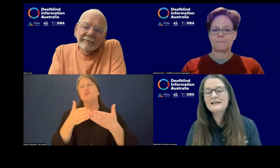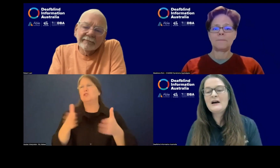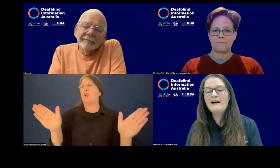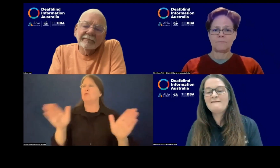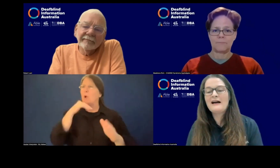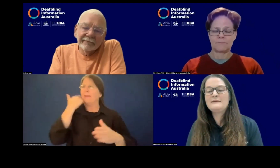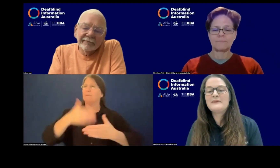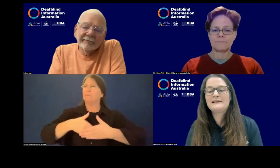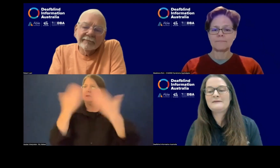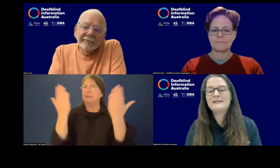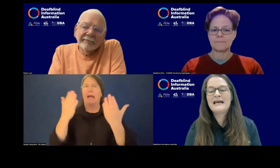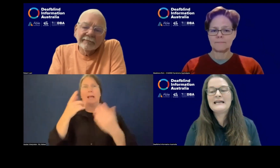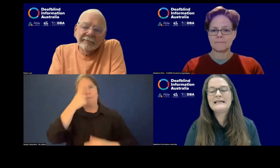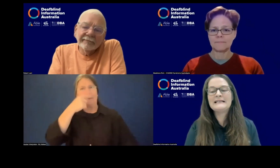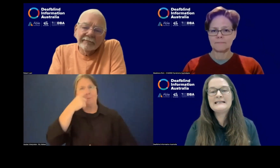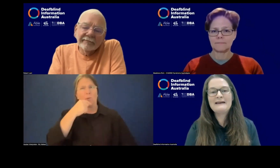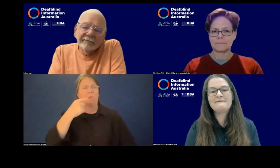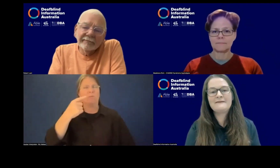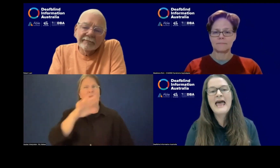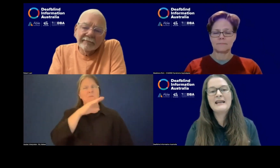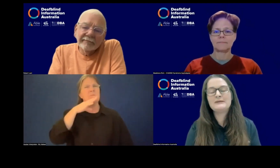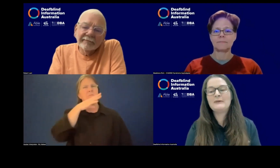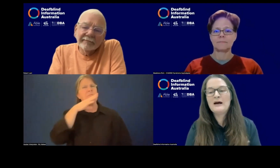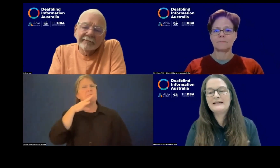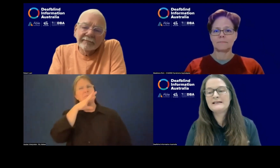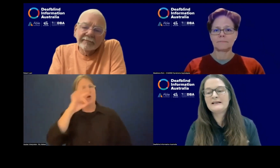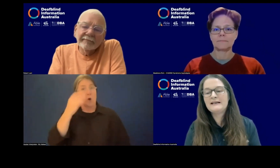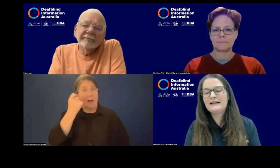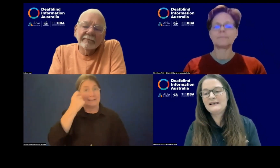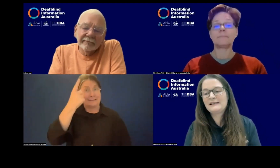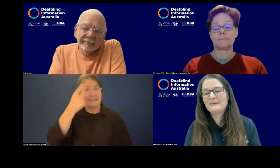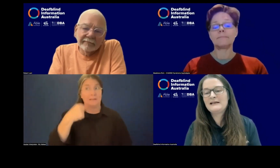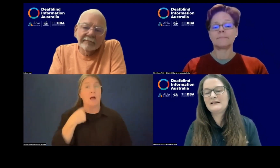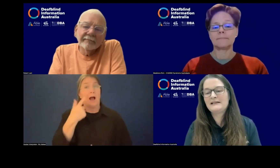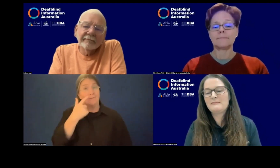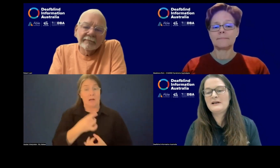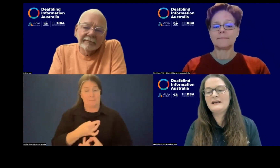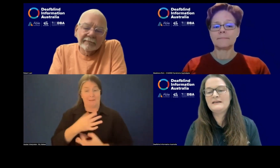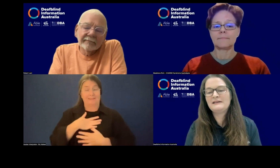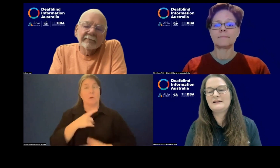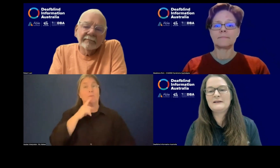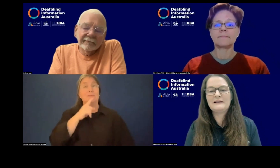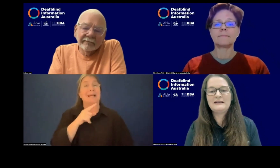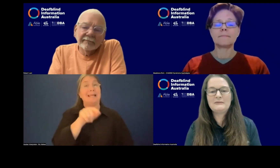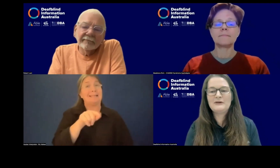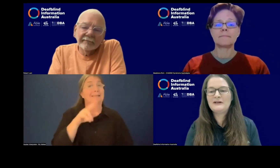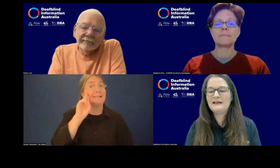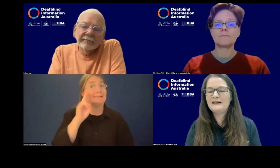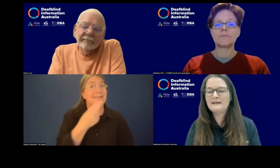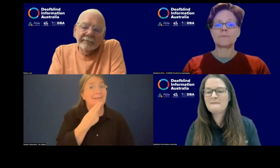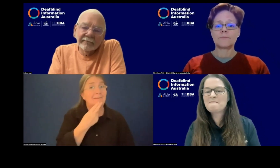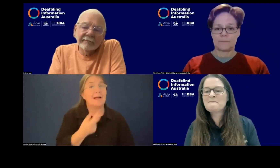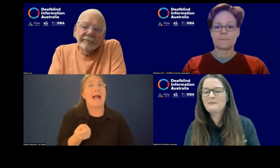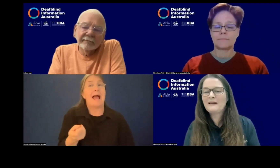I find myself saying deaf and blind unless speaking to someone in the disability community.